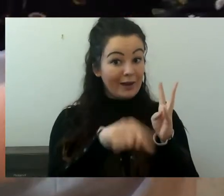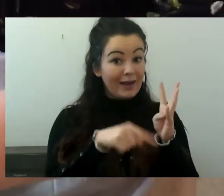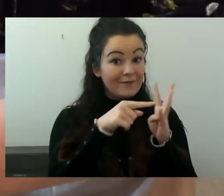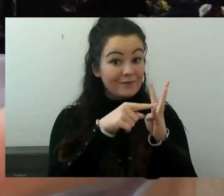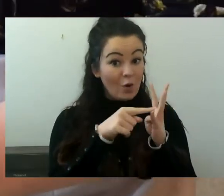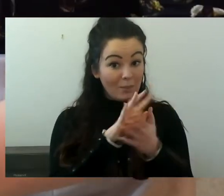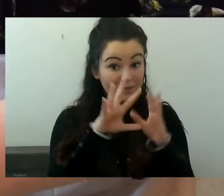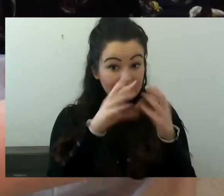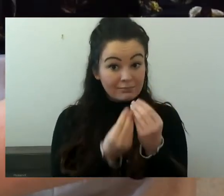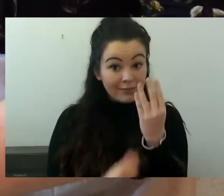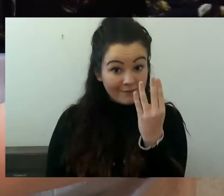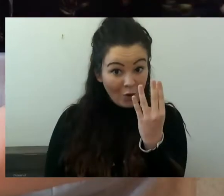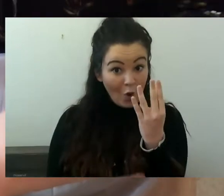three and four